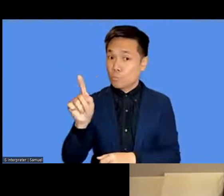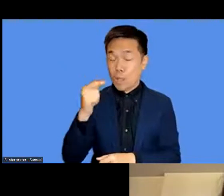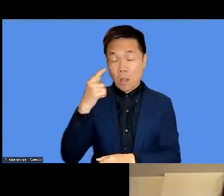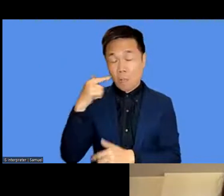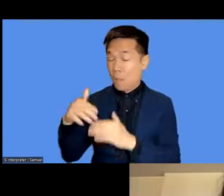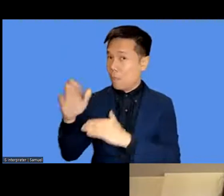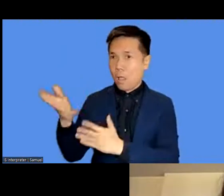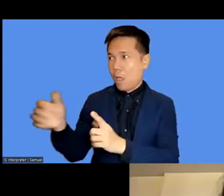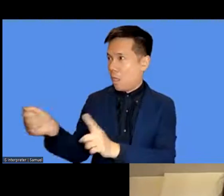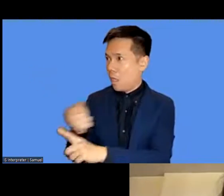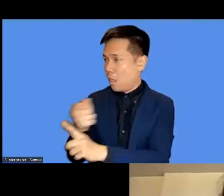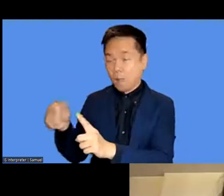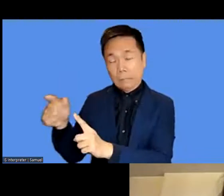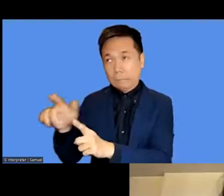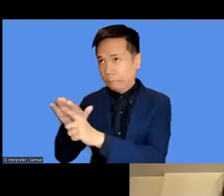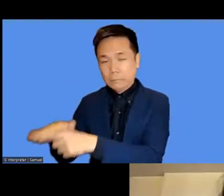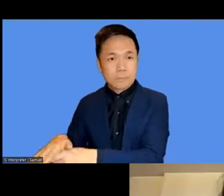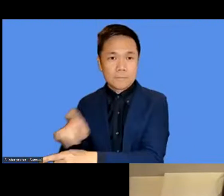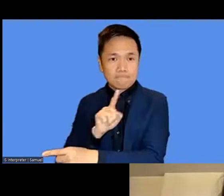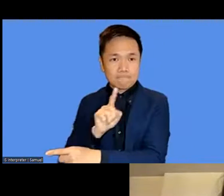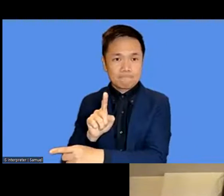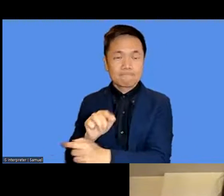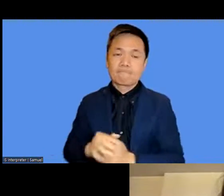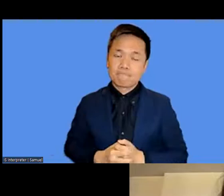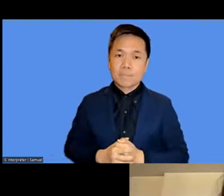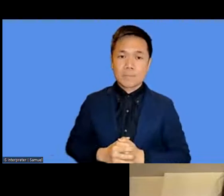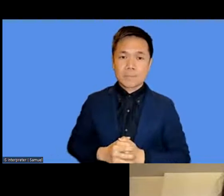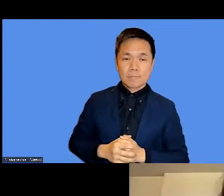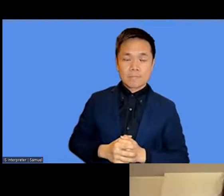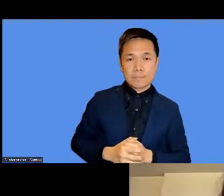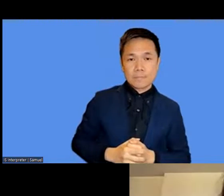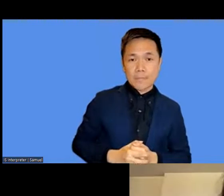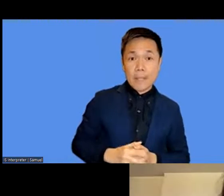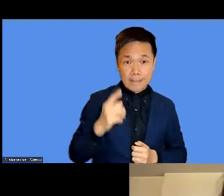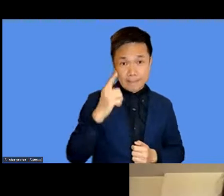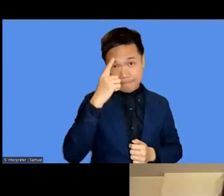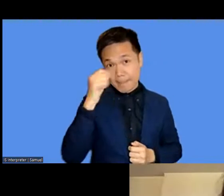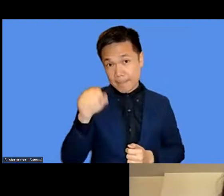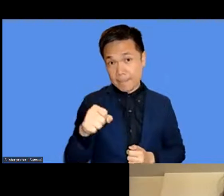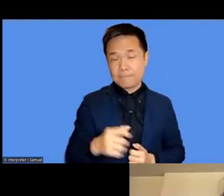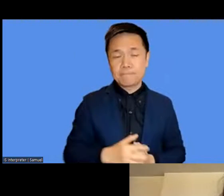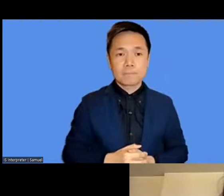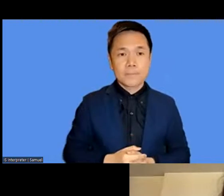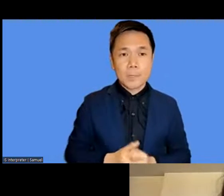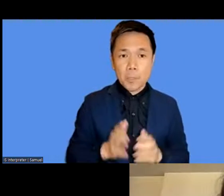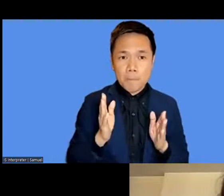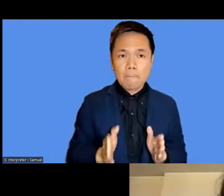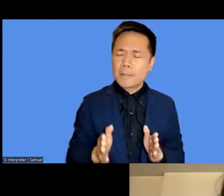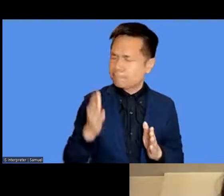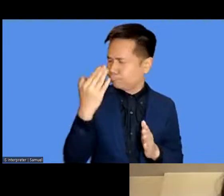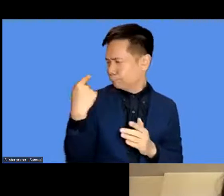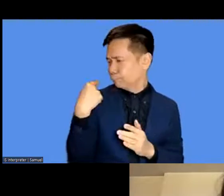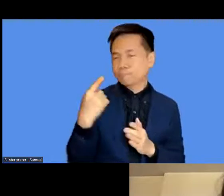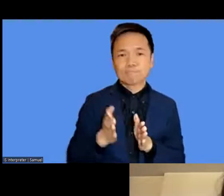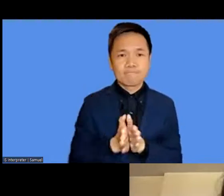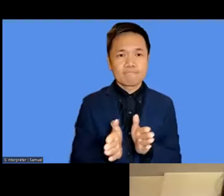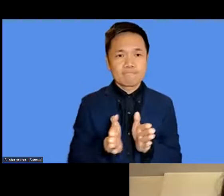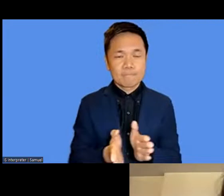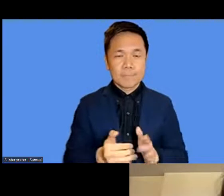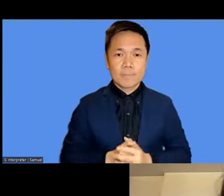But I think this is creating this framework that Liz talked about earlier on how can we